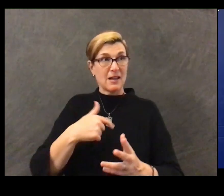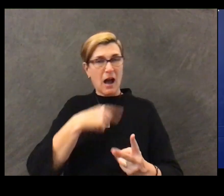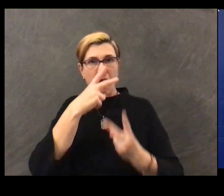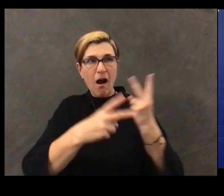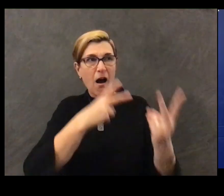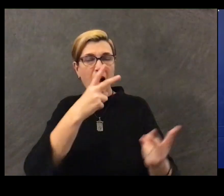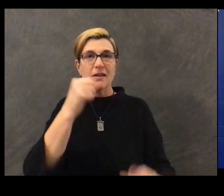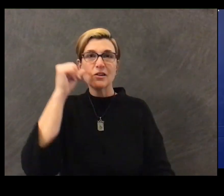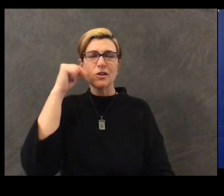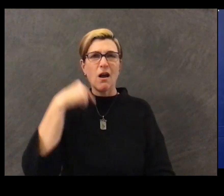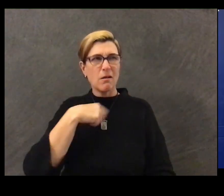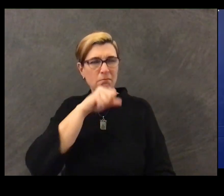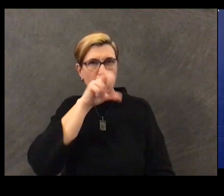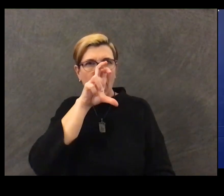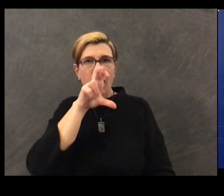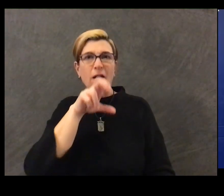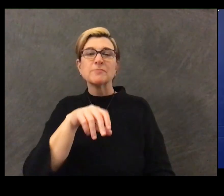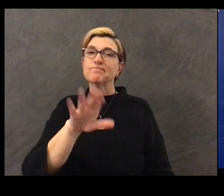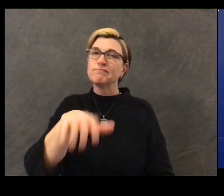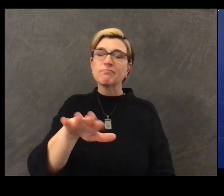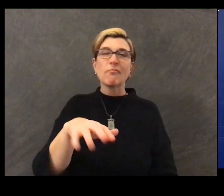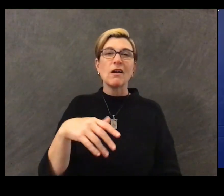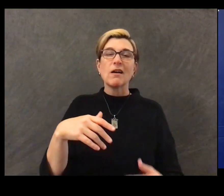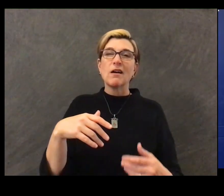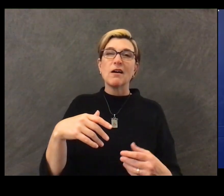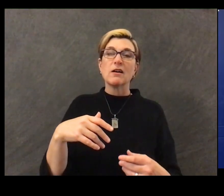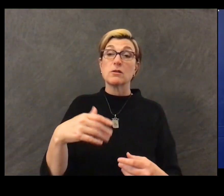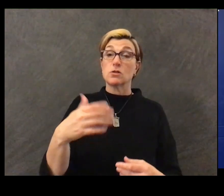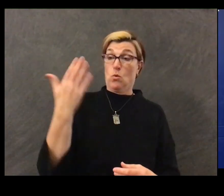earlier this month you use the defense production act to ensure that supplies